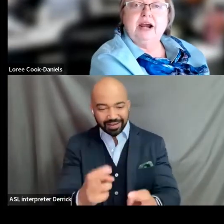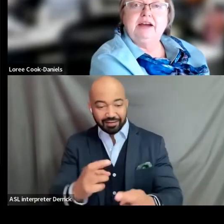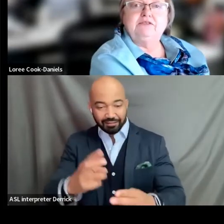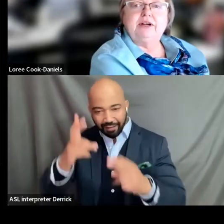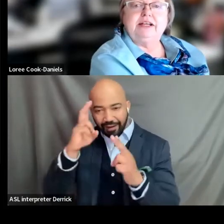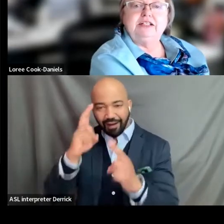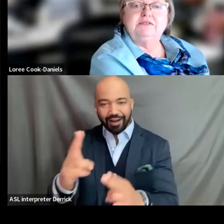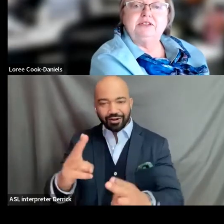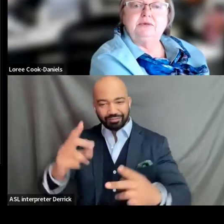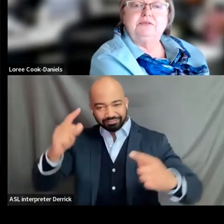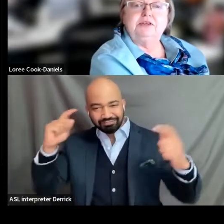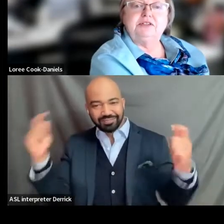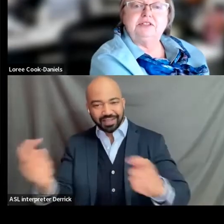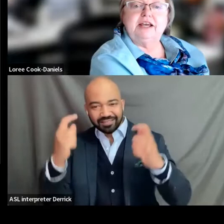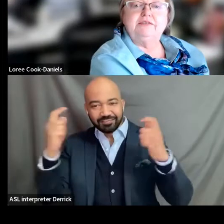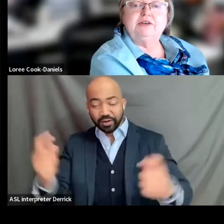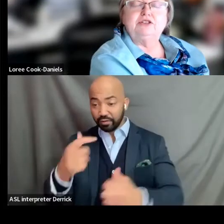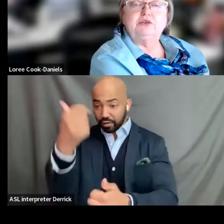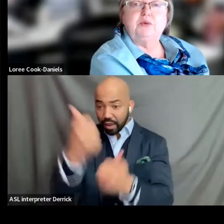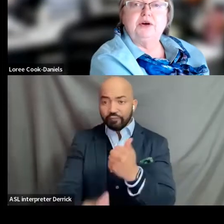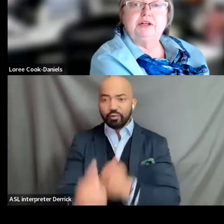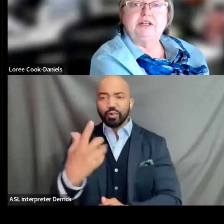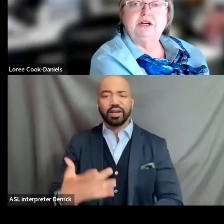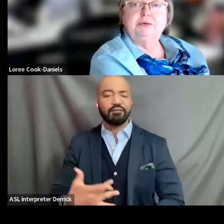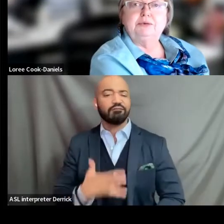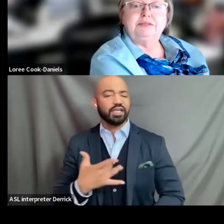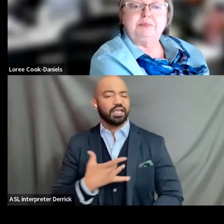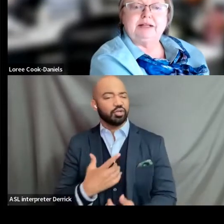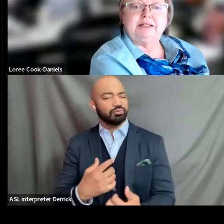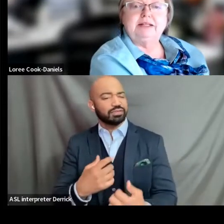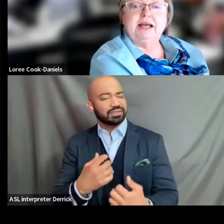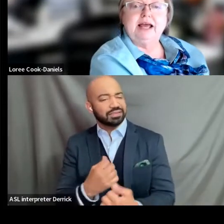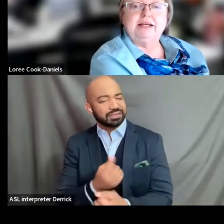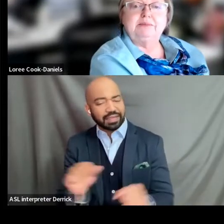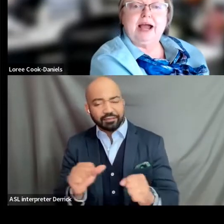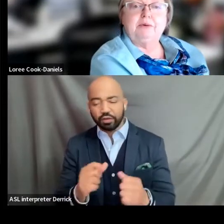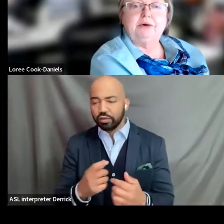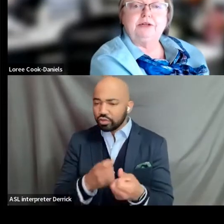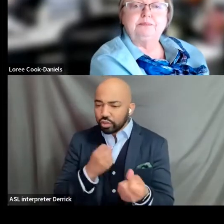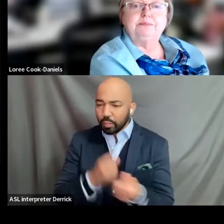Where every individual feels safe, supported, respected and empowered.